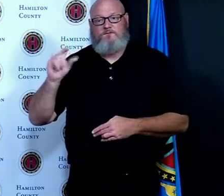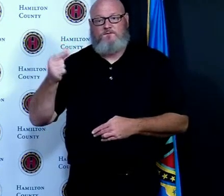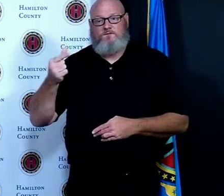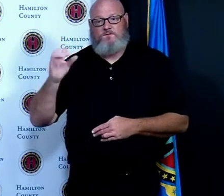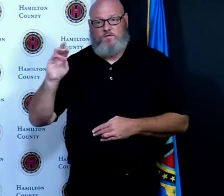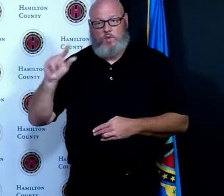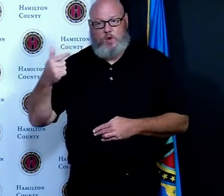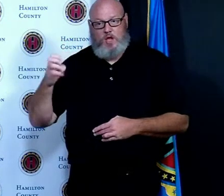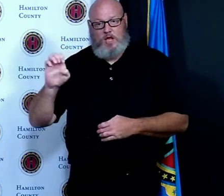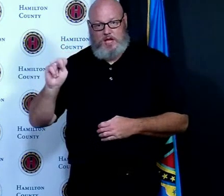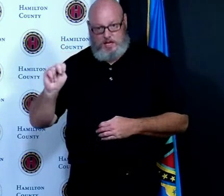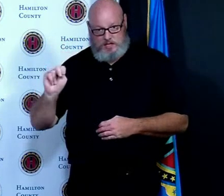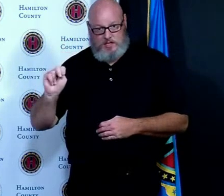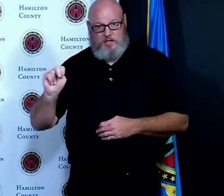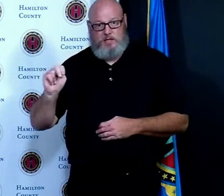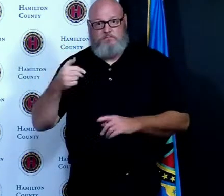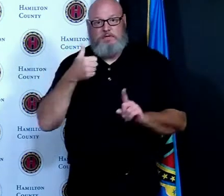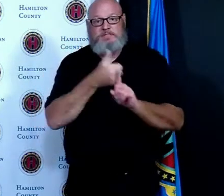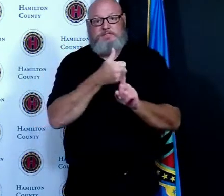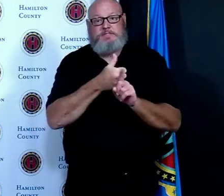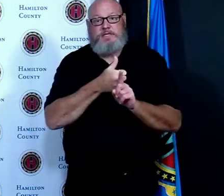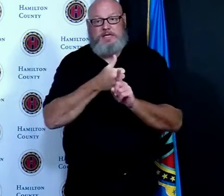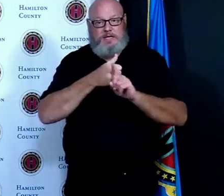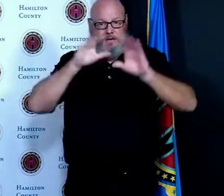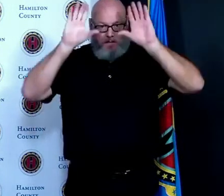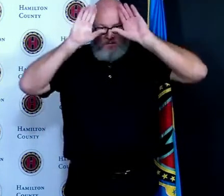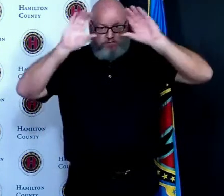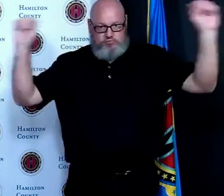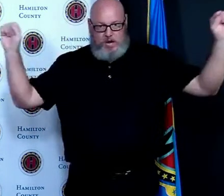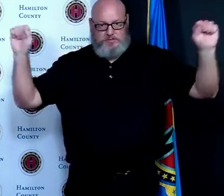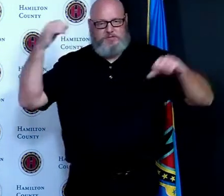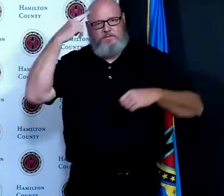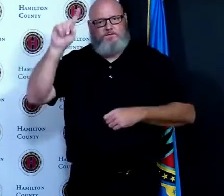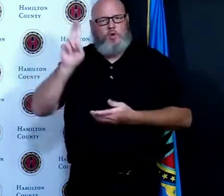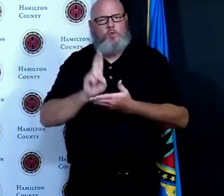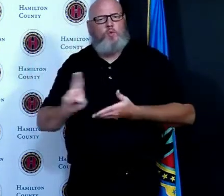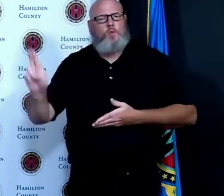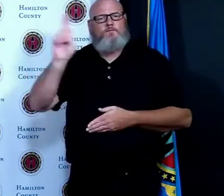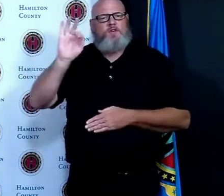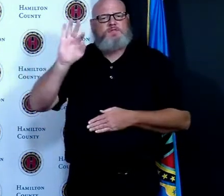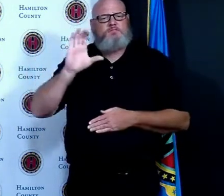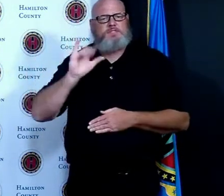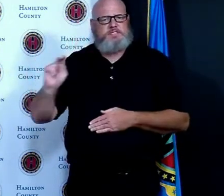and the work at the state level and so he is kind of the guy in the room doing the work and